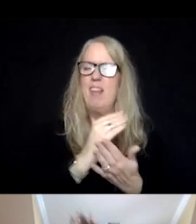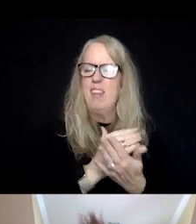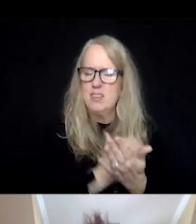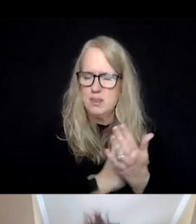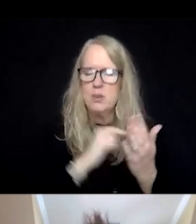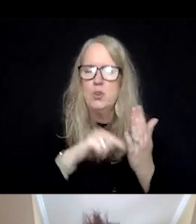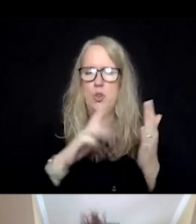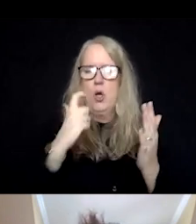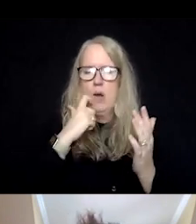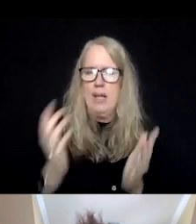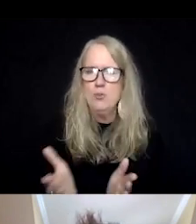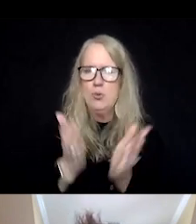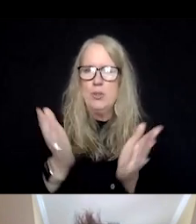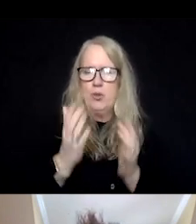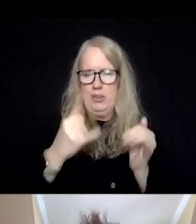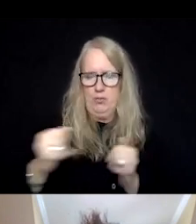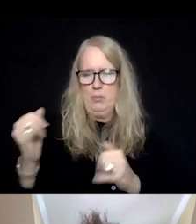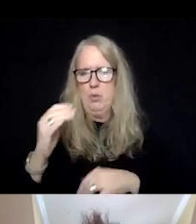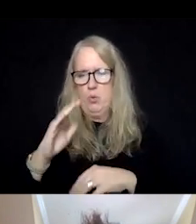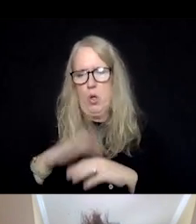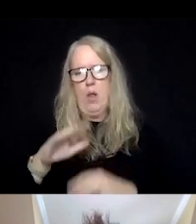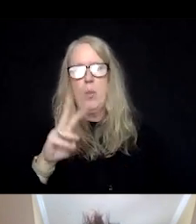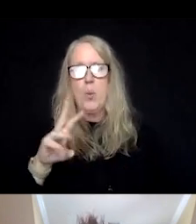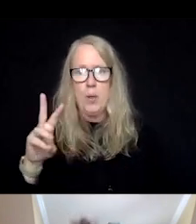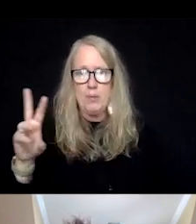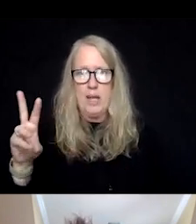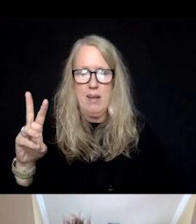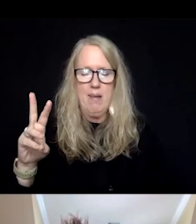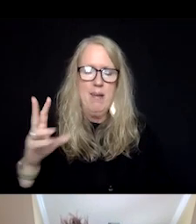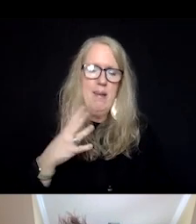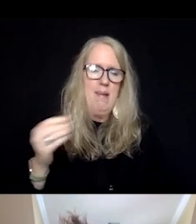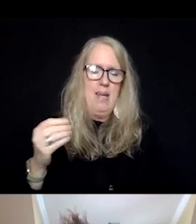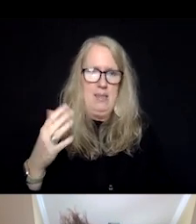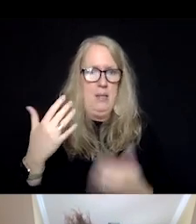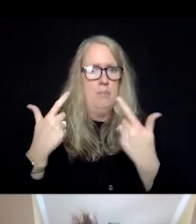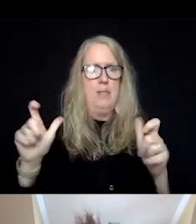ENCOURAGE INDIVIDUALS TO GO ON THERE. THERE IS BIG CHANGES THAT